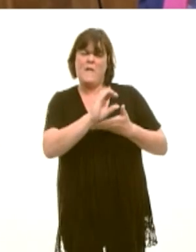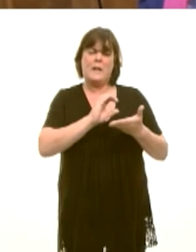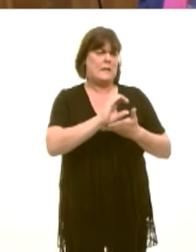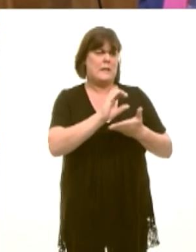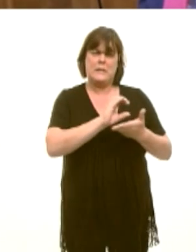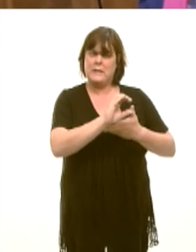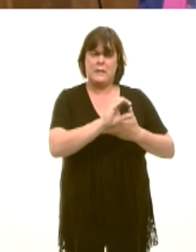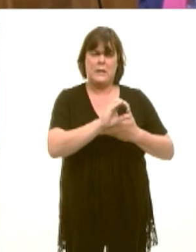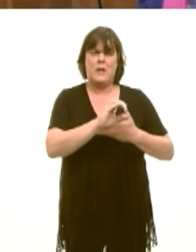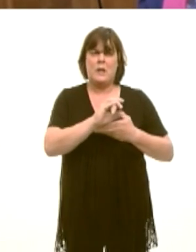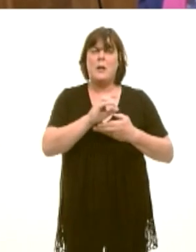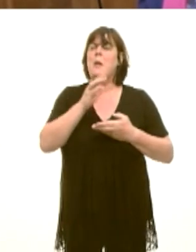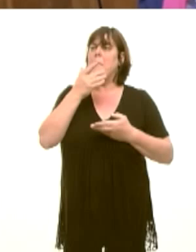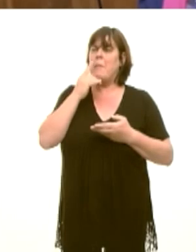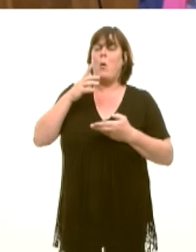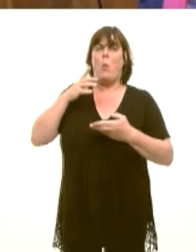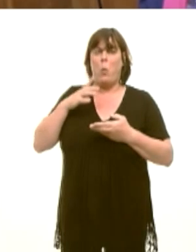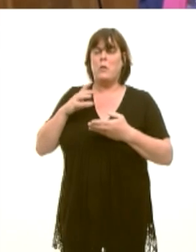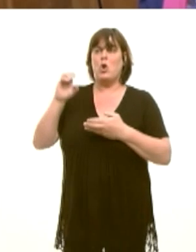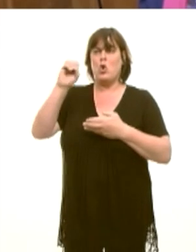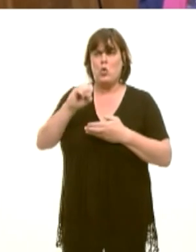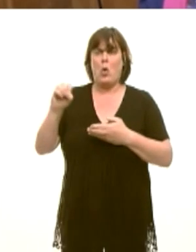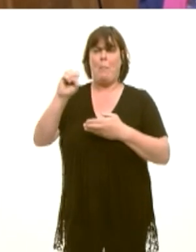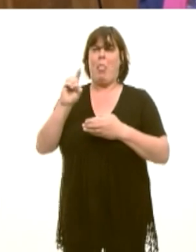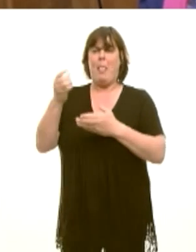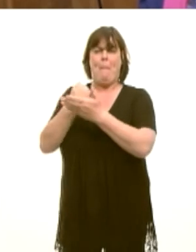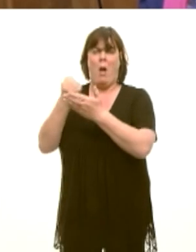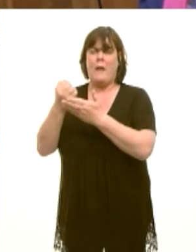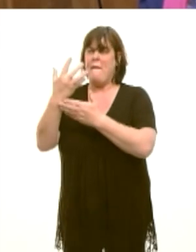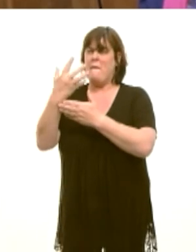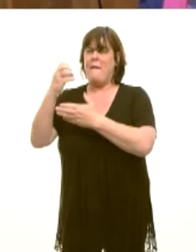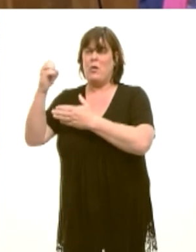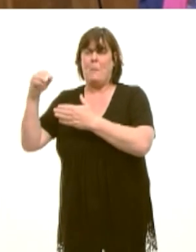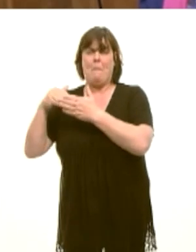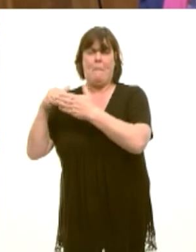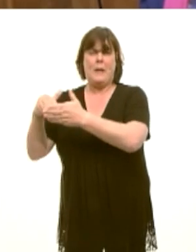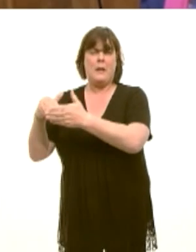of 500 million. To lose access to that market, to have any fetters put on access to that